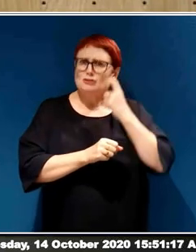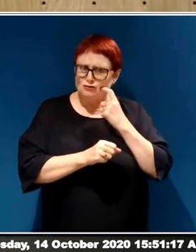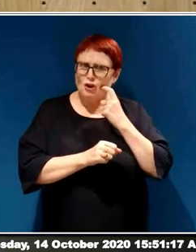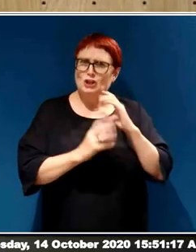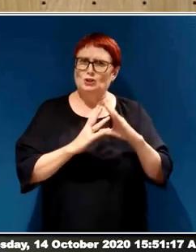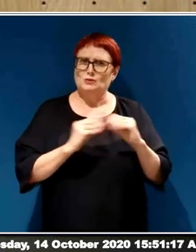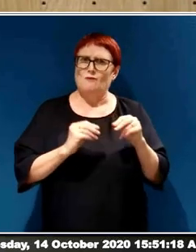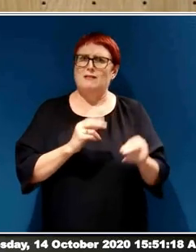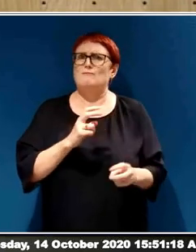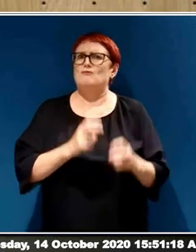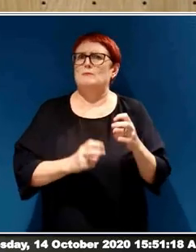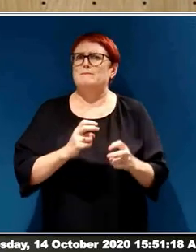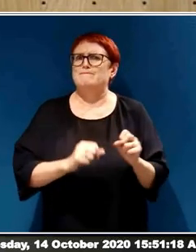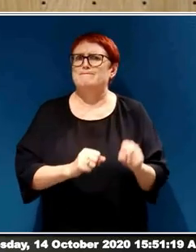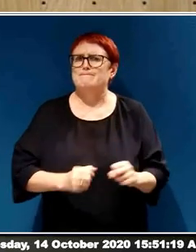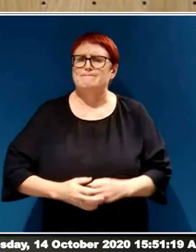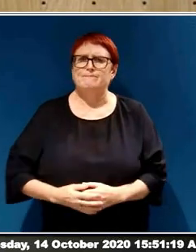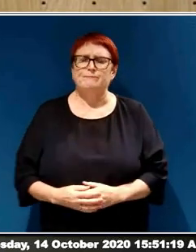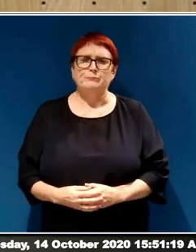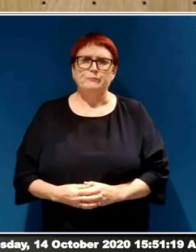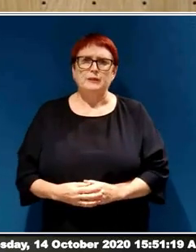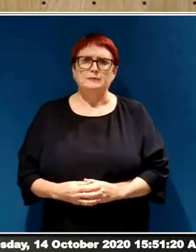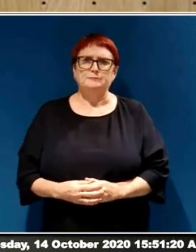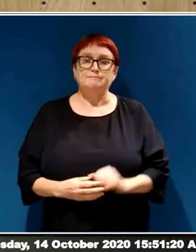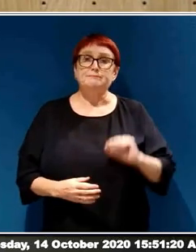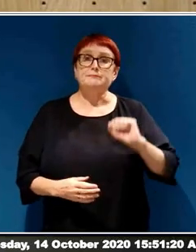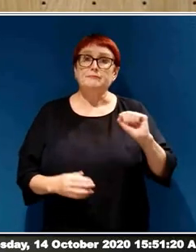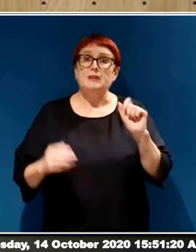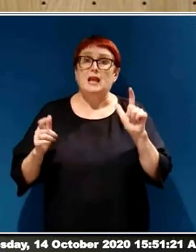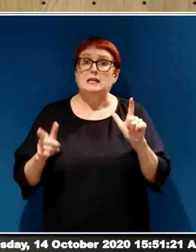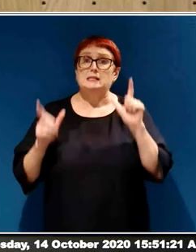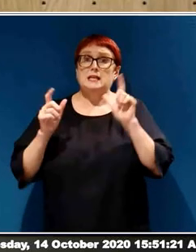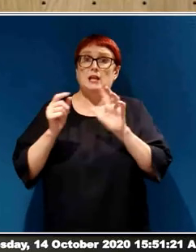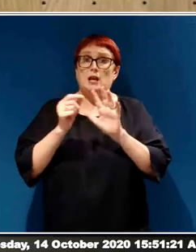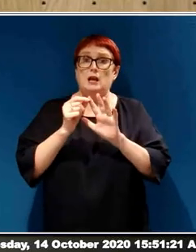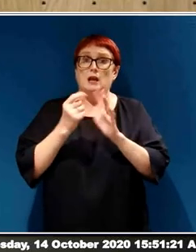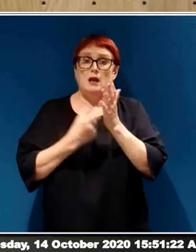The Senior Practitioner in the ACT does collect data from all Government